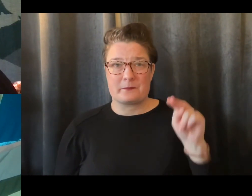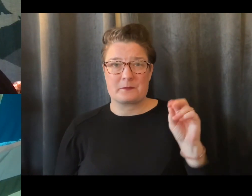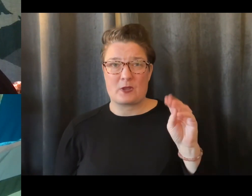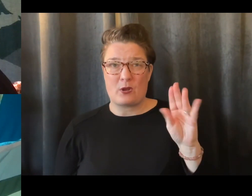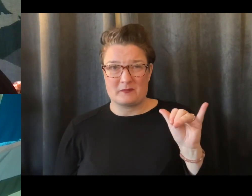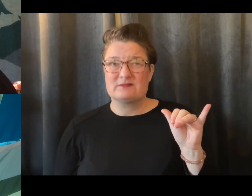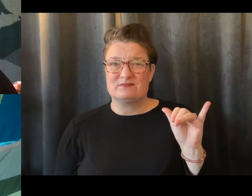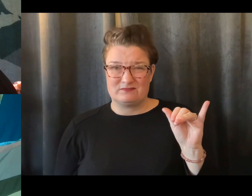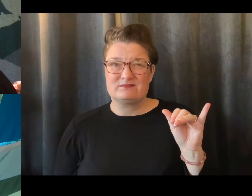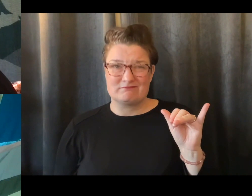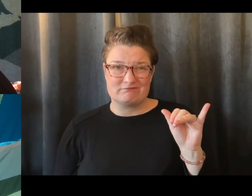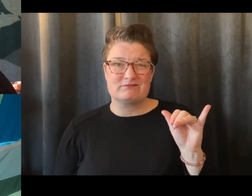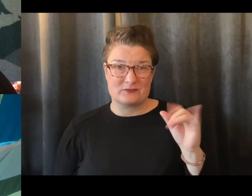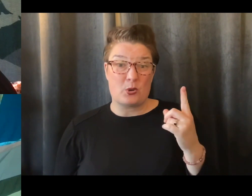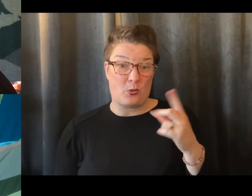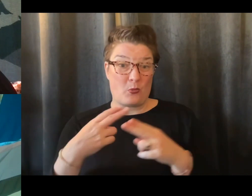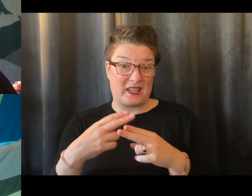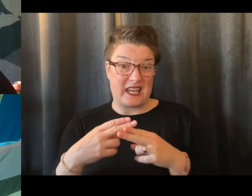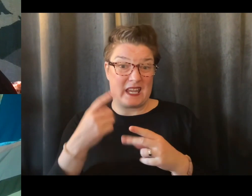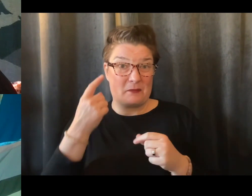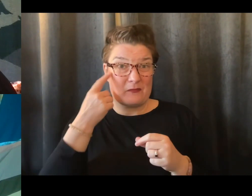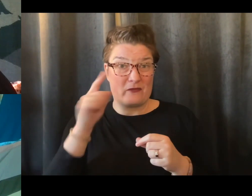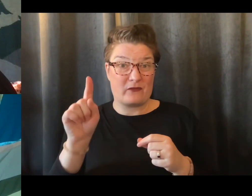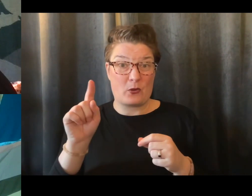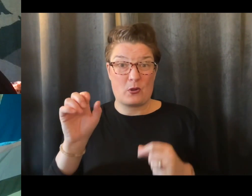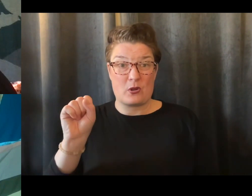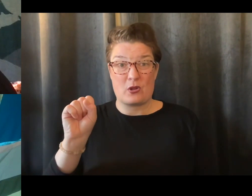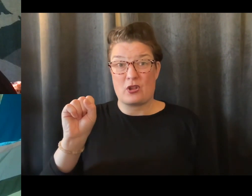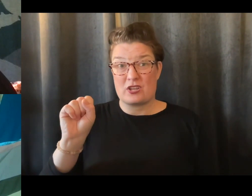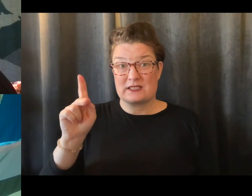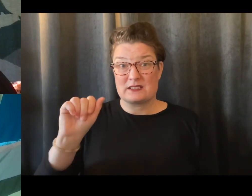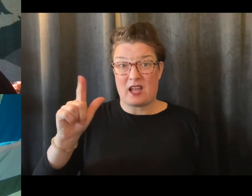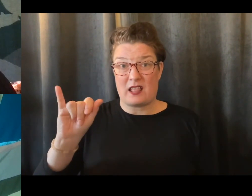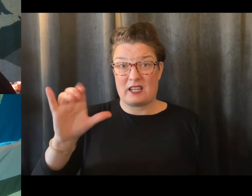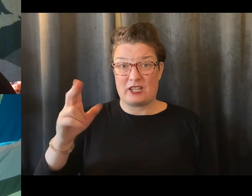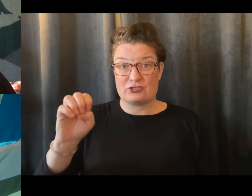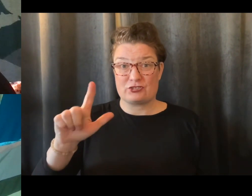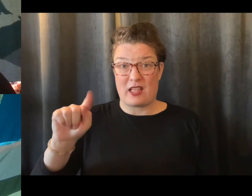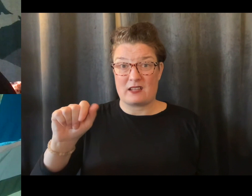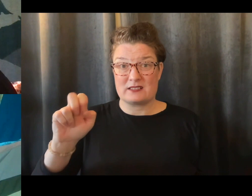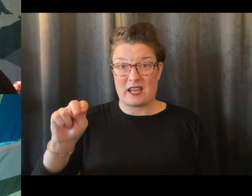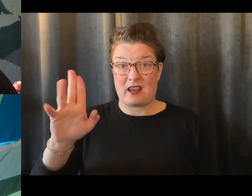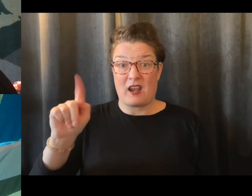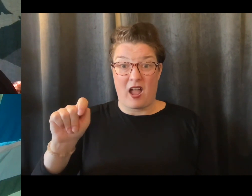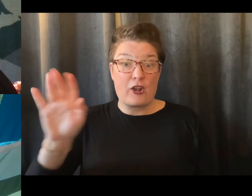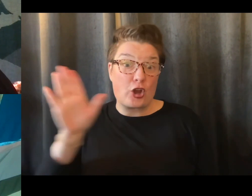Sk’aliCh’elh-tenaut's mom is Ocean Sun and her mother, whose name was Granny,